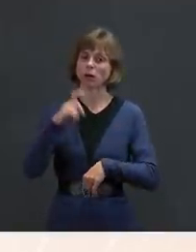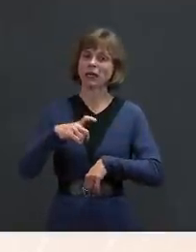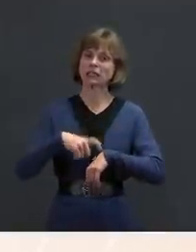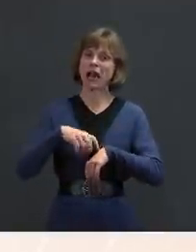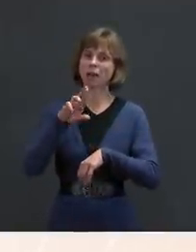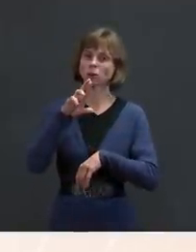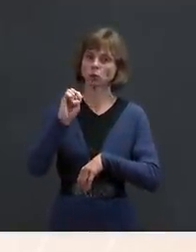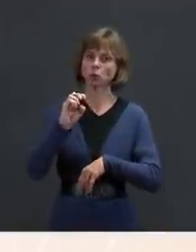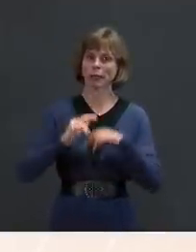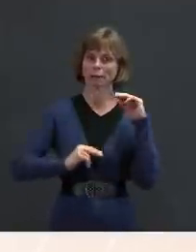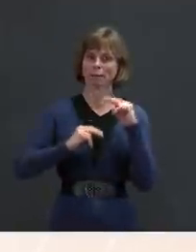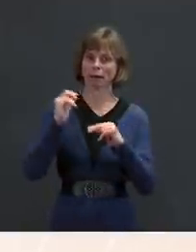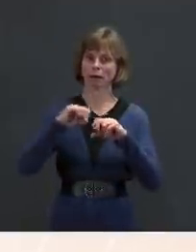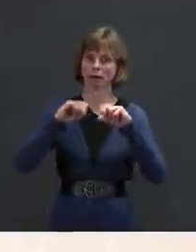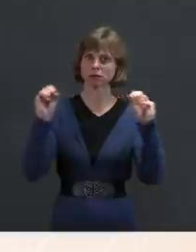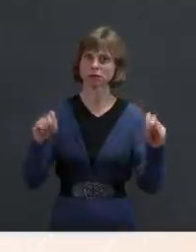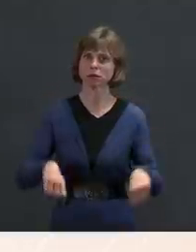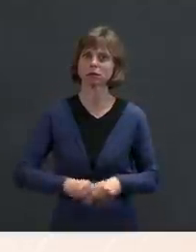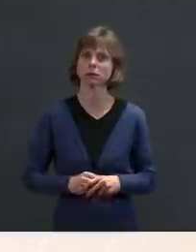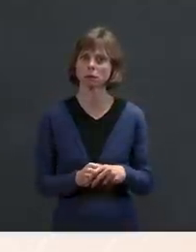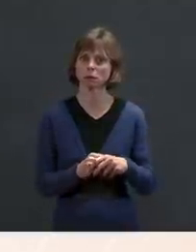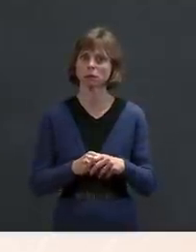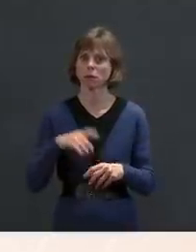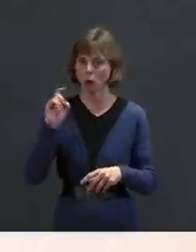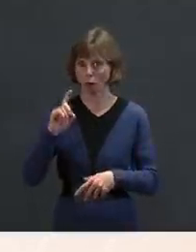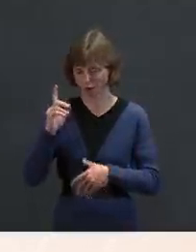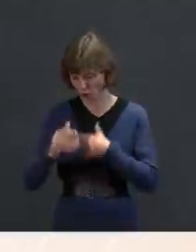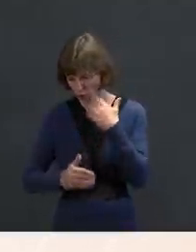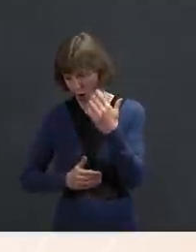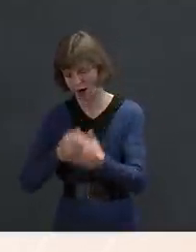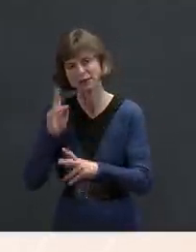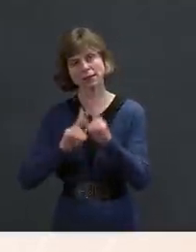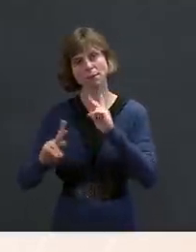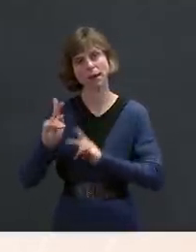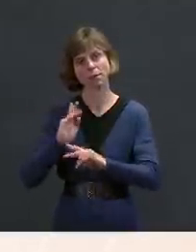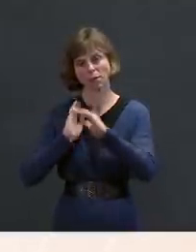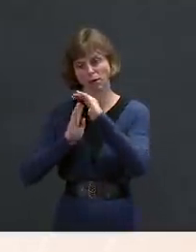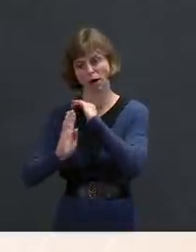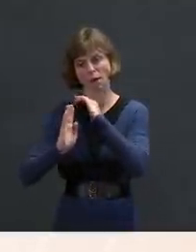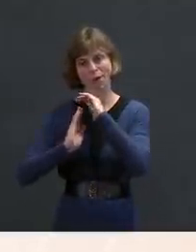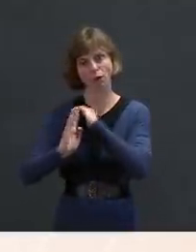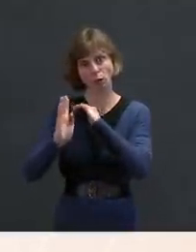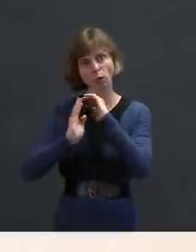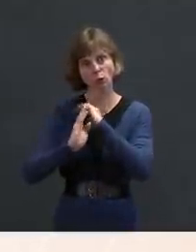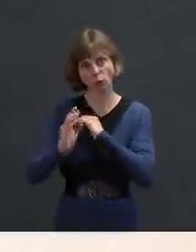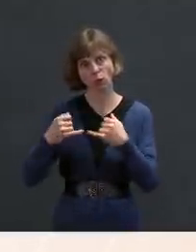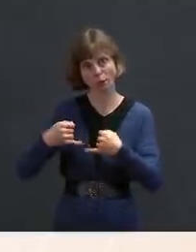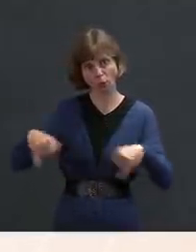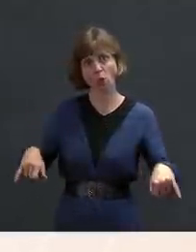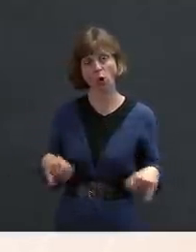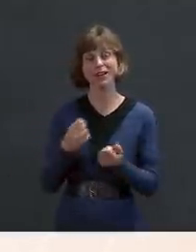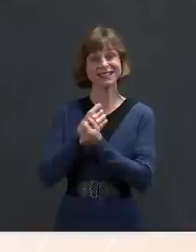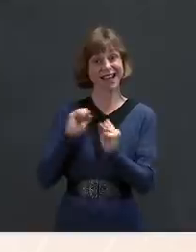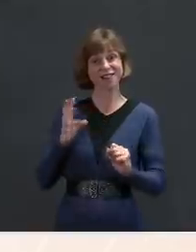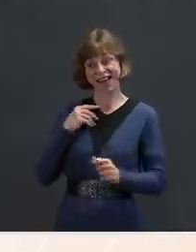and to process individuals at the border in a safe and just way. That is especially true